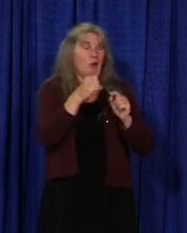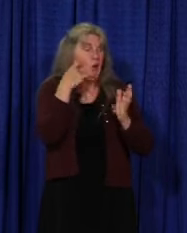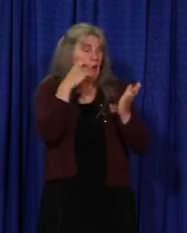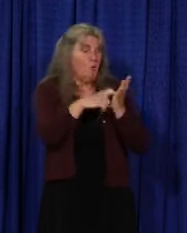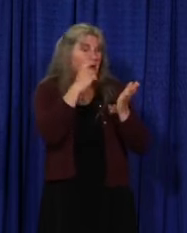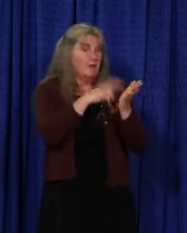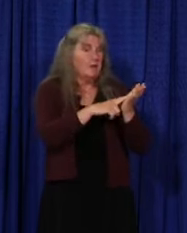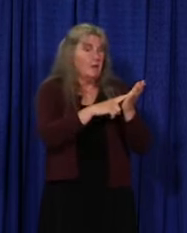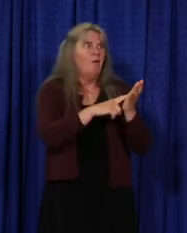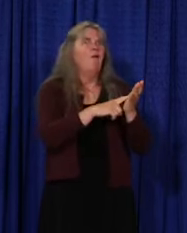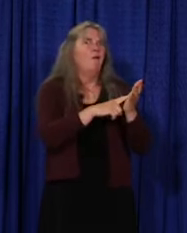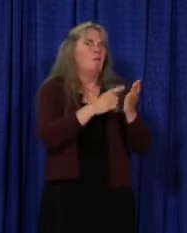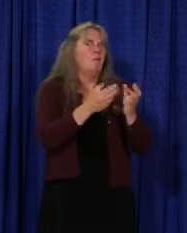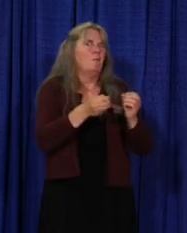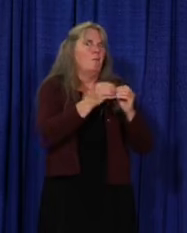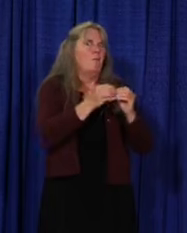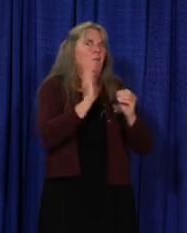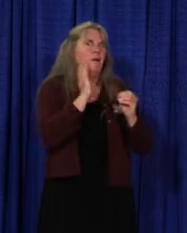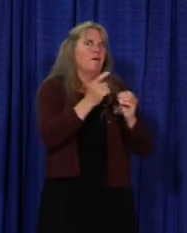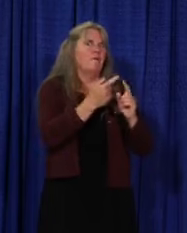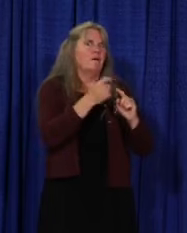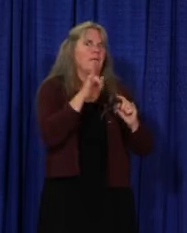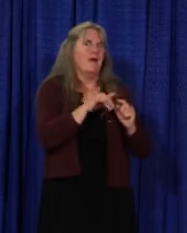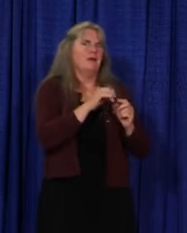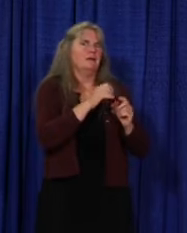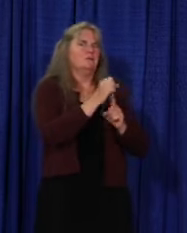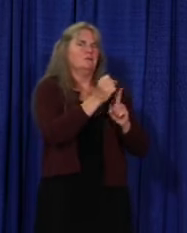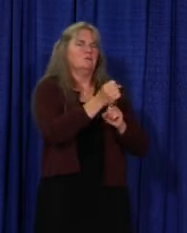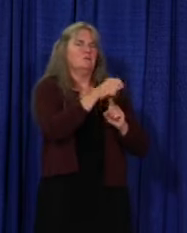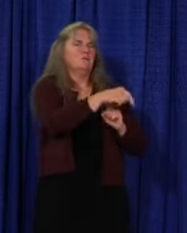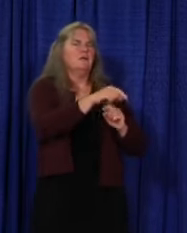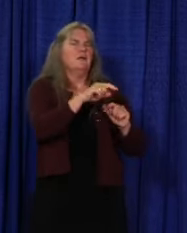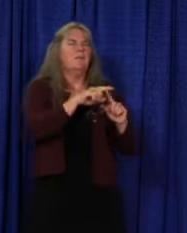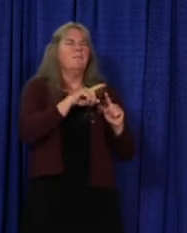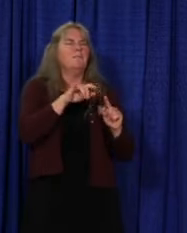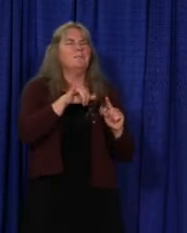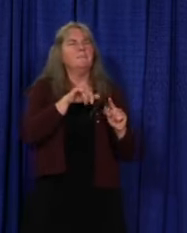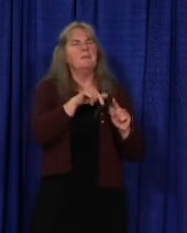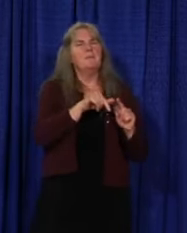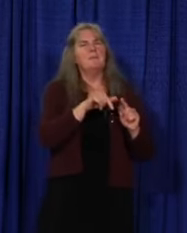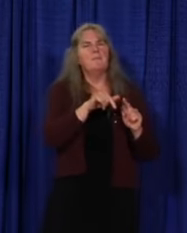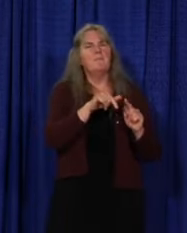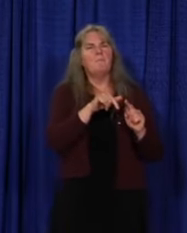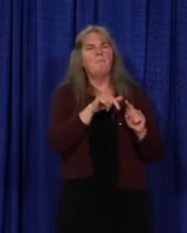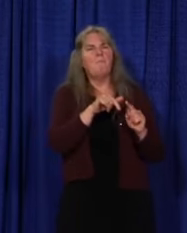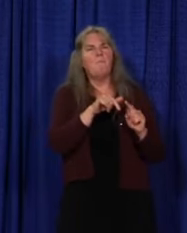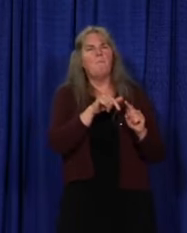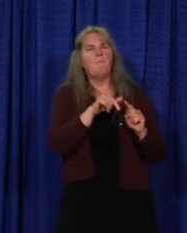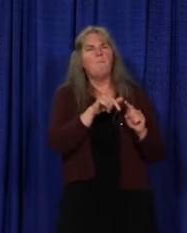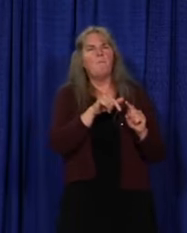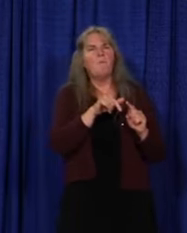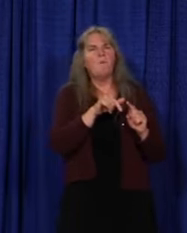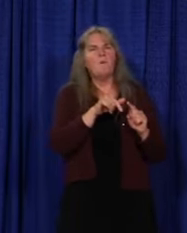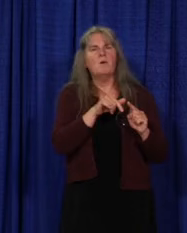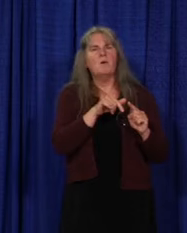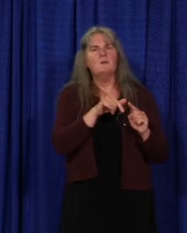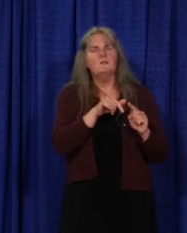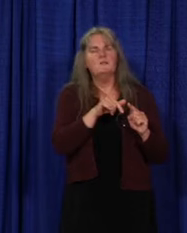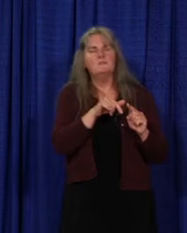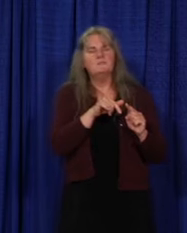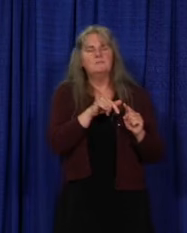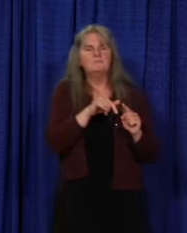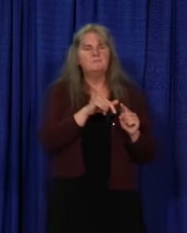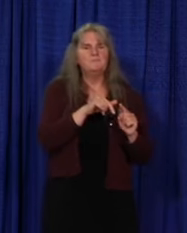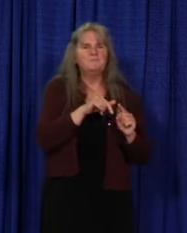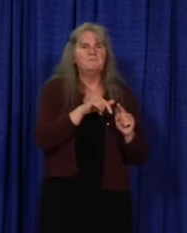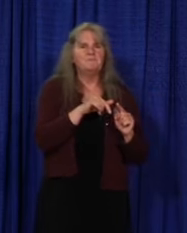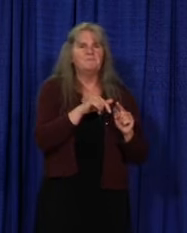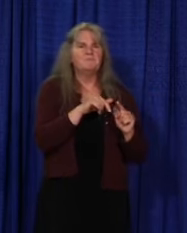However, it is still a